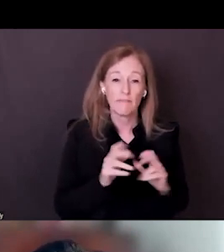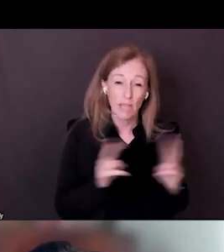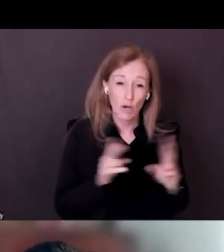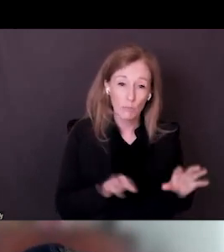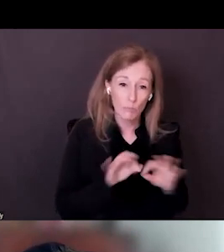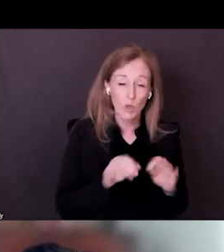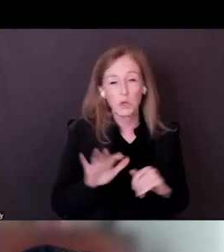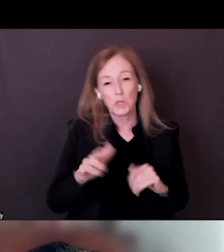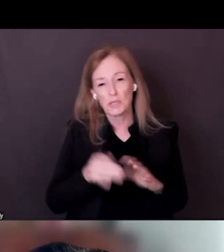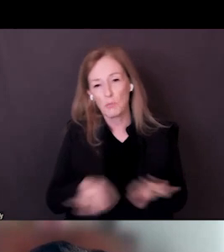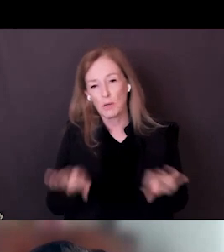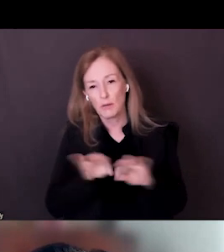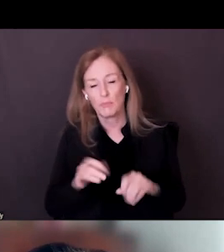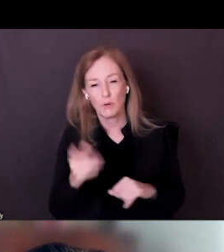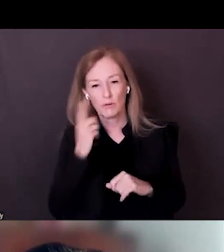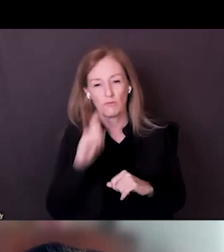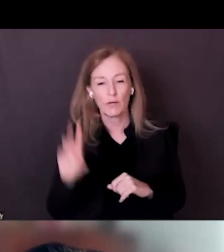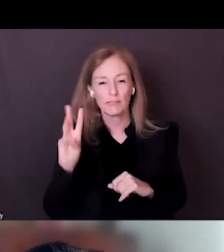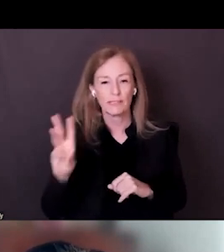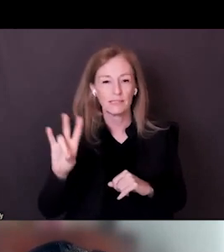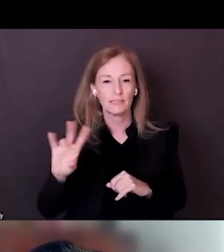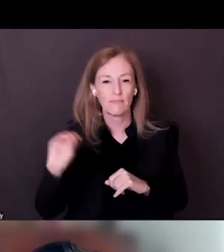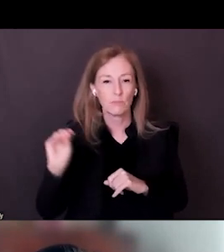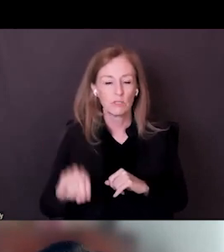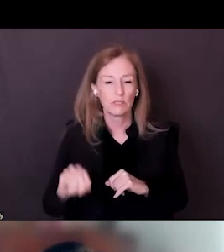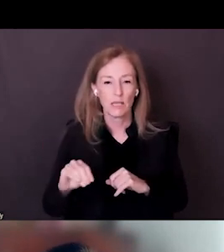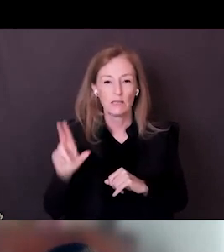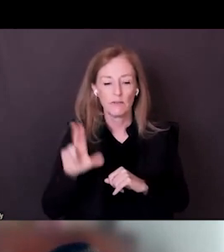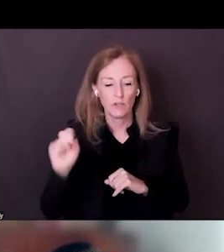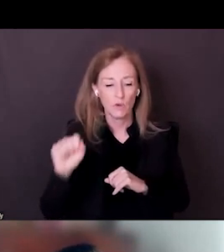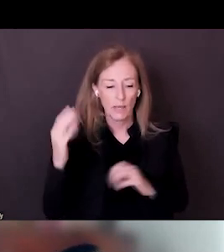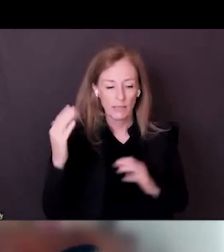LIVES OF 66% OF U.S. ADULTS. WE CANNOT FORGET THAT.